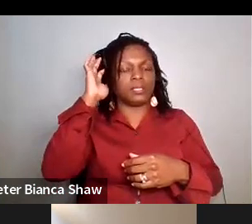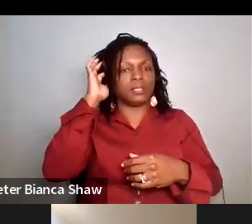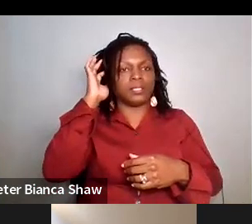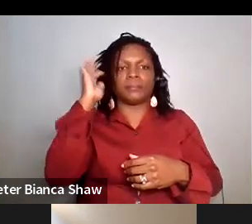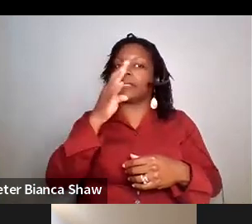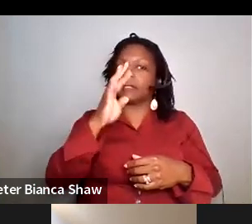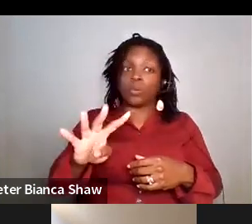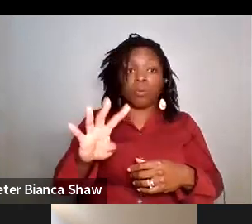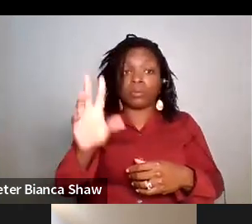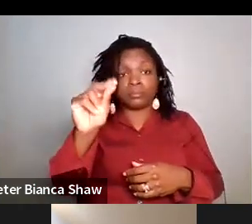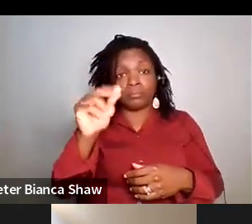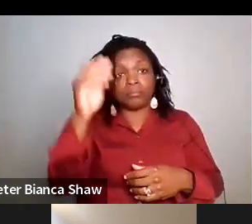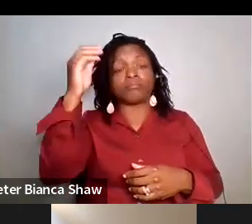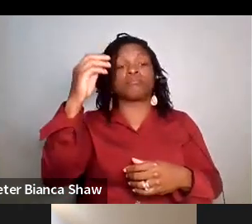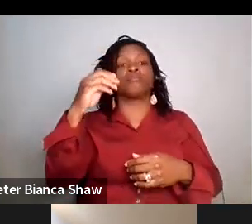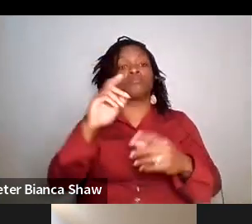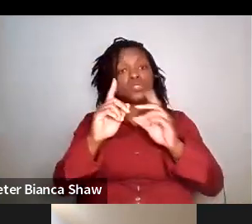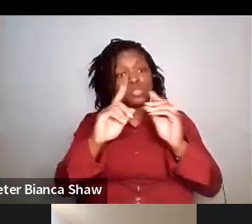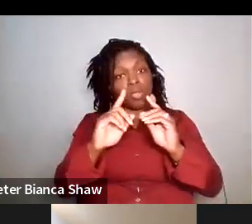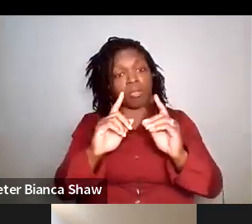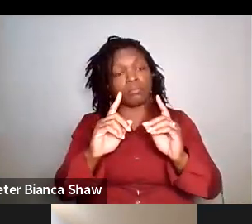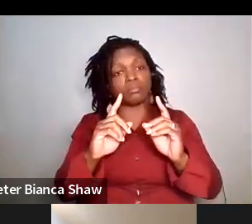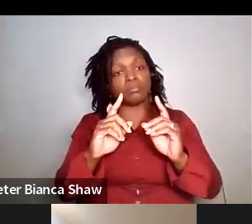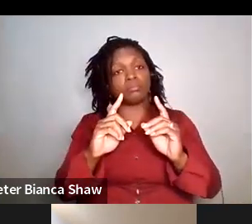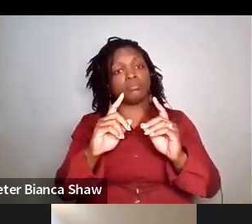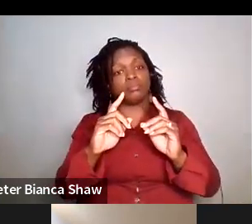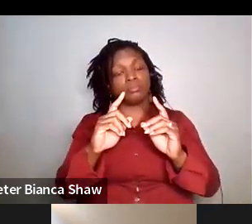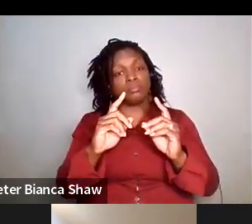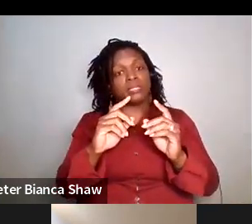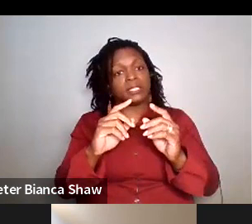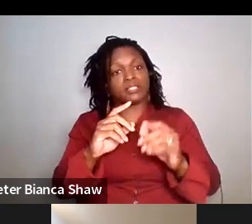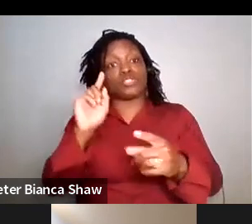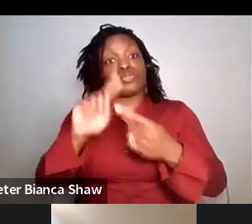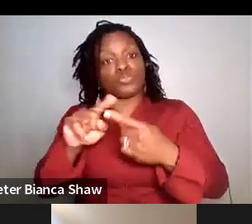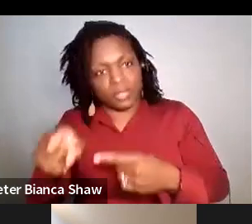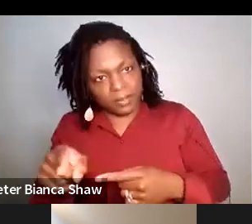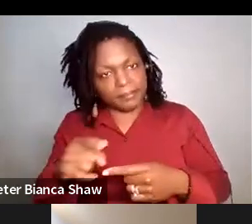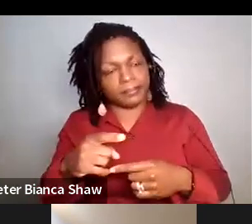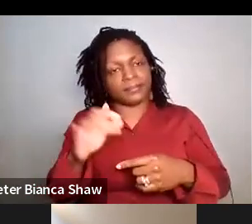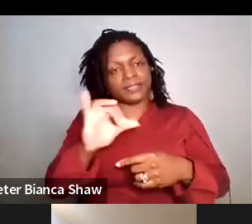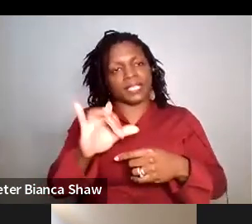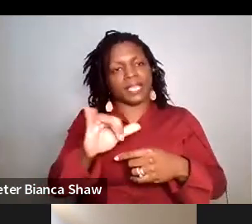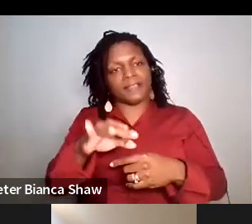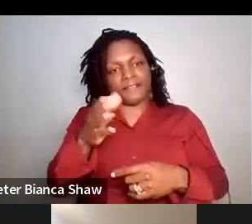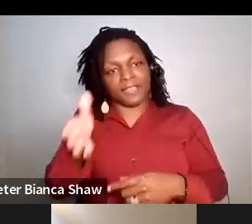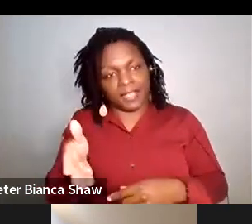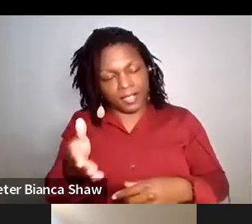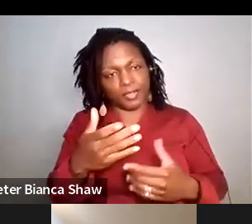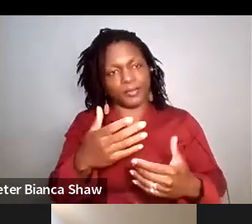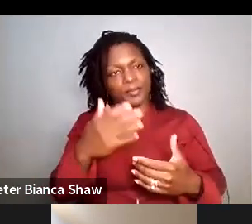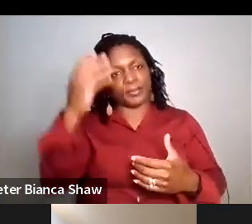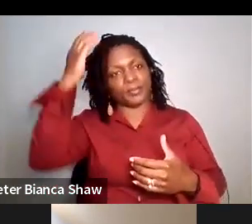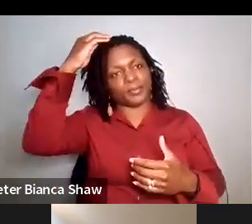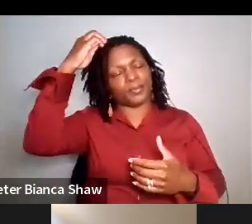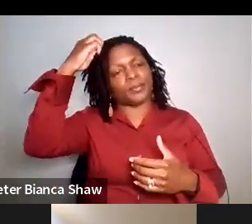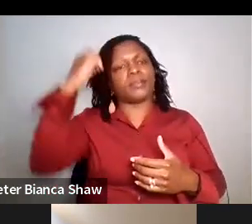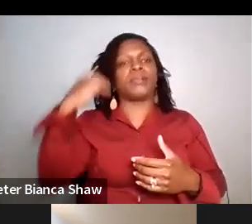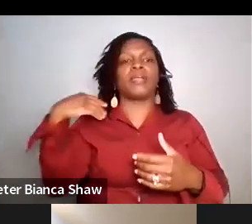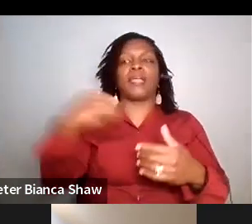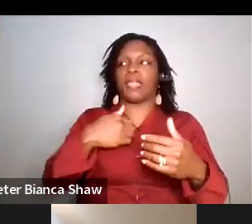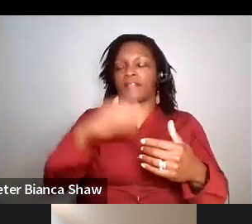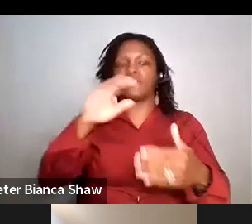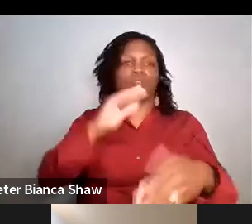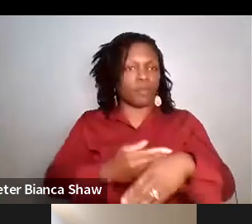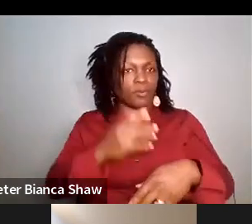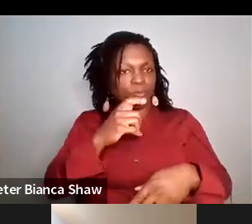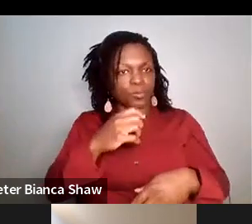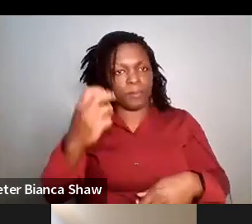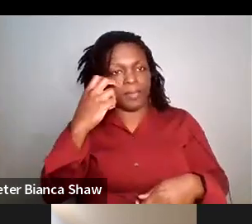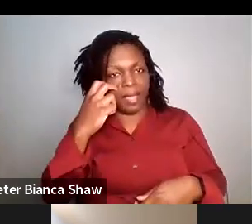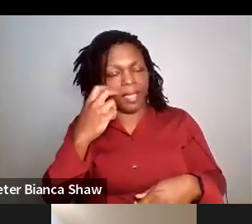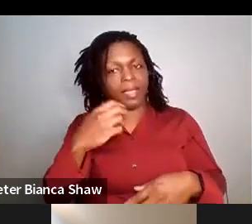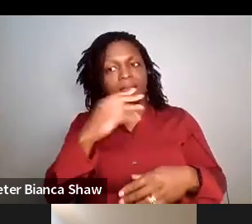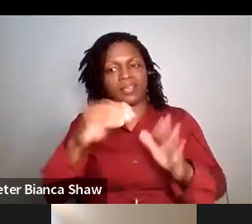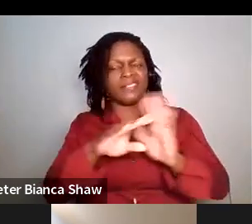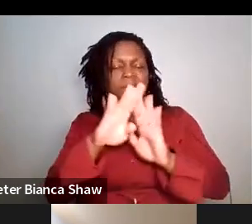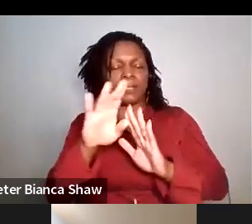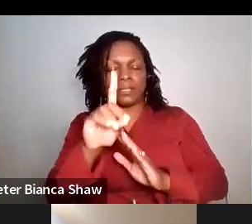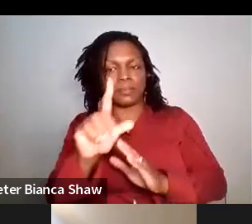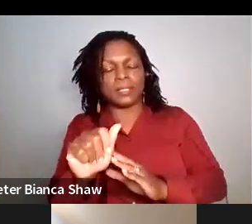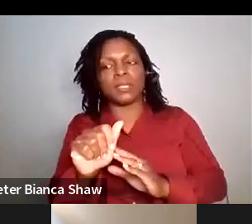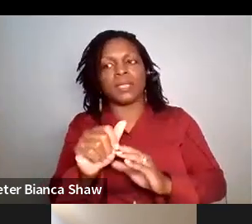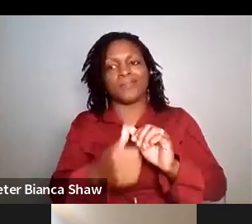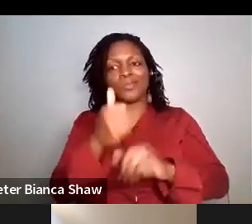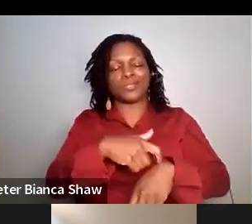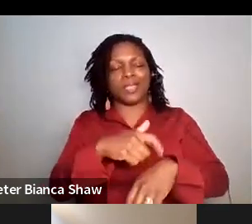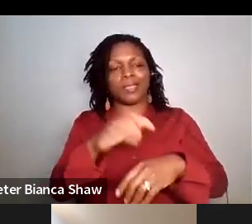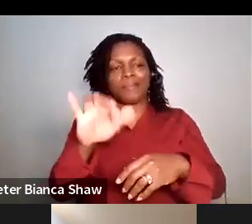Speak as if they are there. hi! yeah. I have a daughter who is blonde who is also has developmental disabilities, and you know often people are looking at the parent and talking to them.